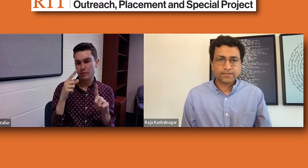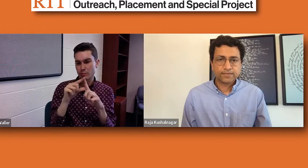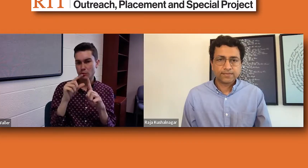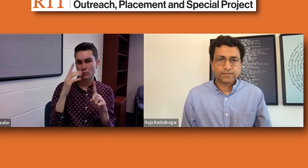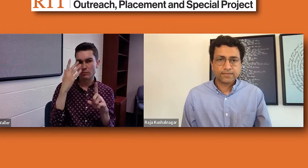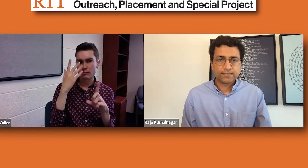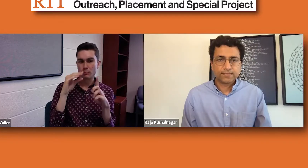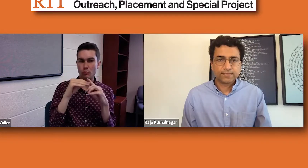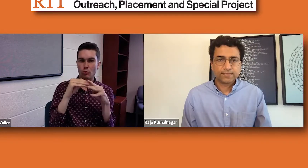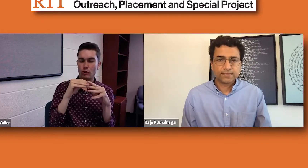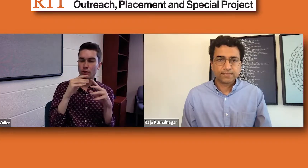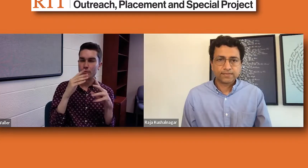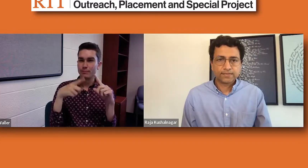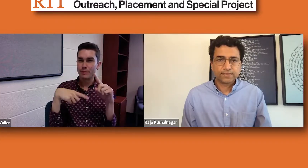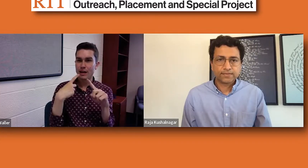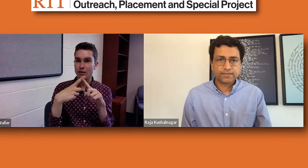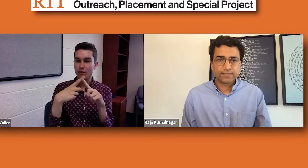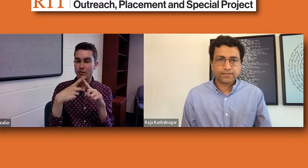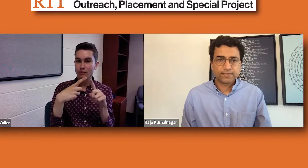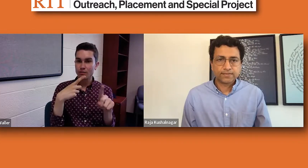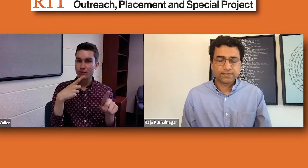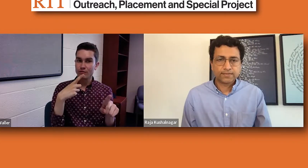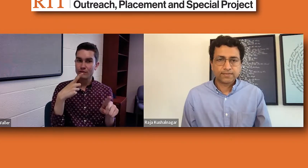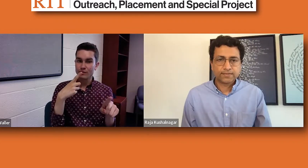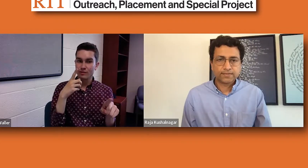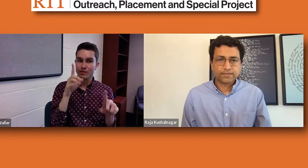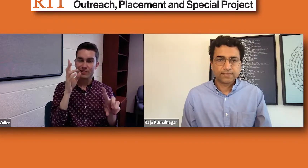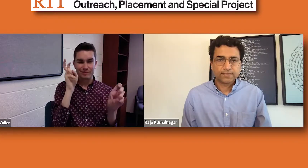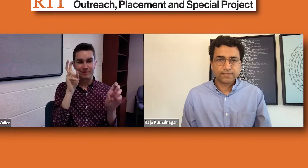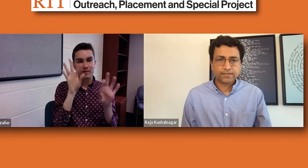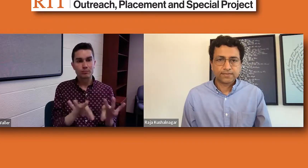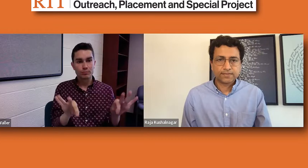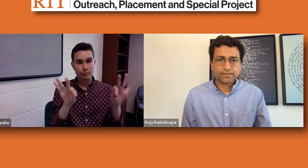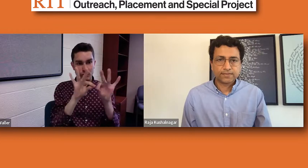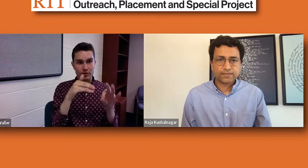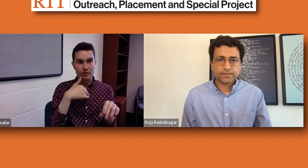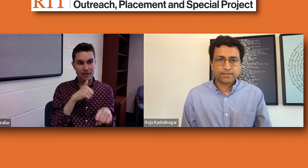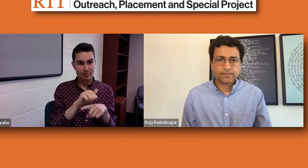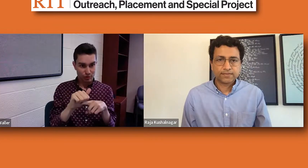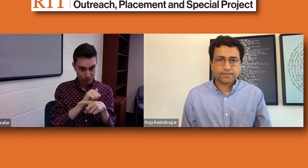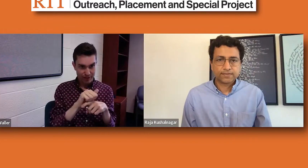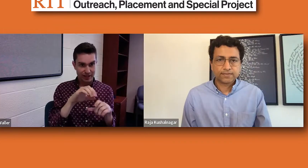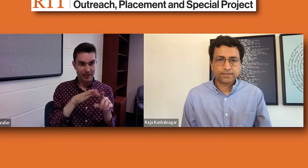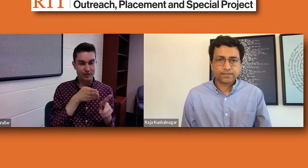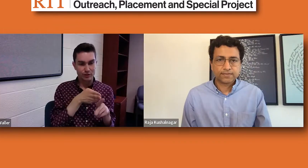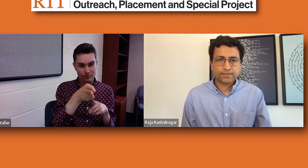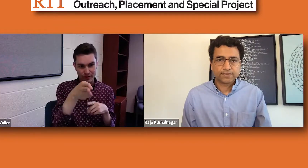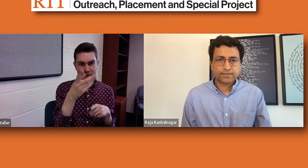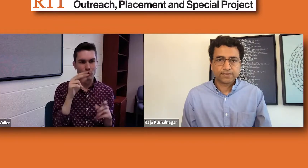And you've talked a little bit about, you know, interdisciplinary. Could you talk a little bit about